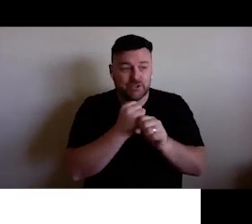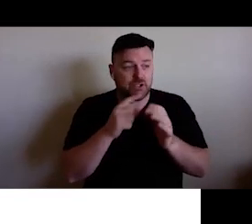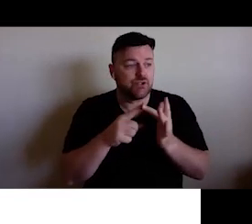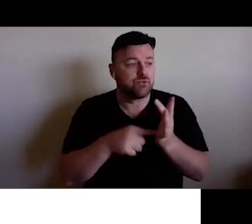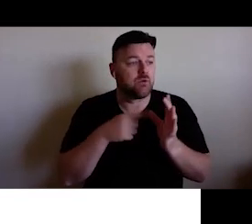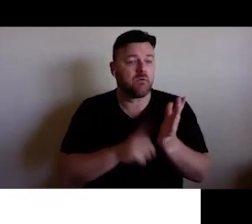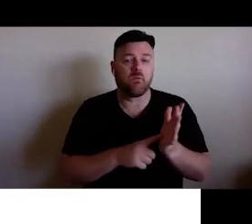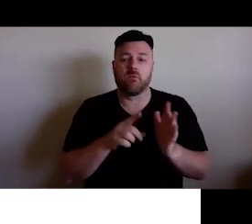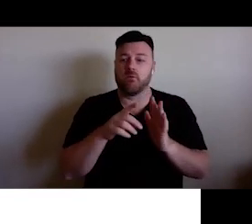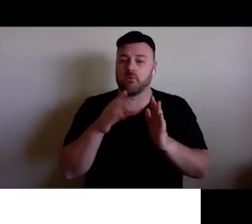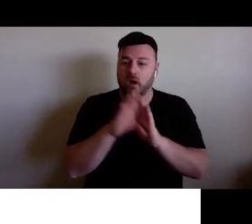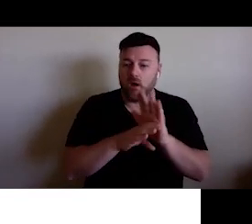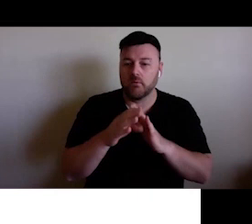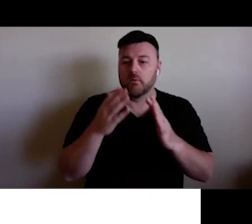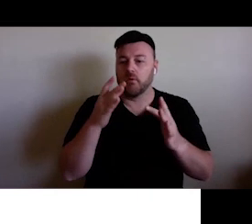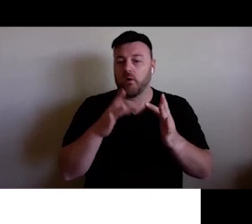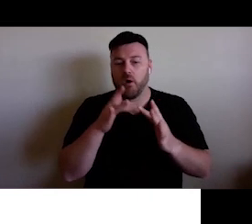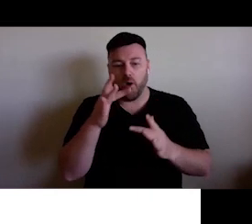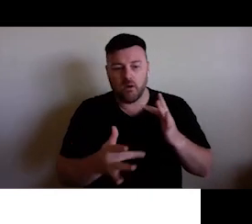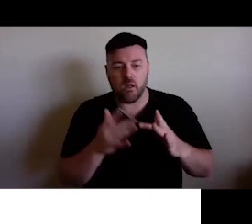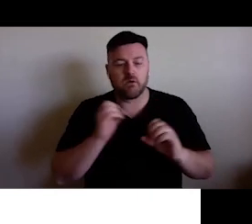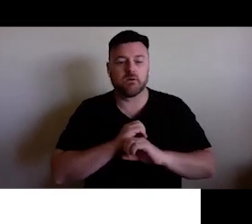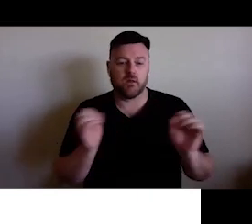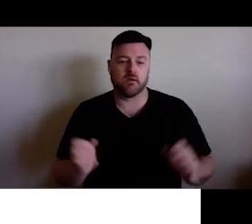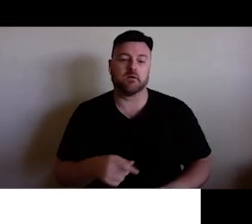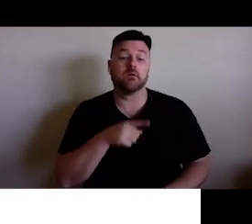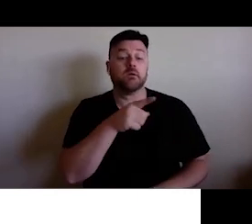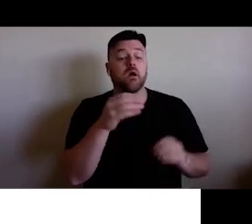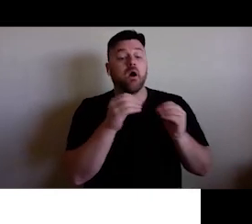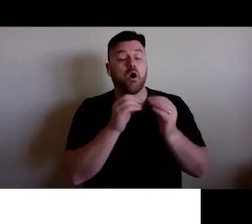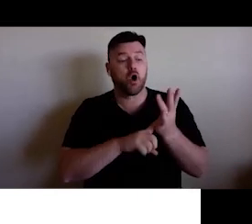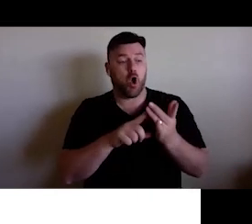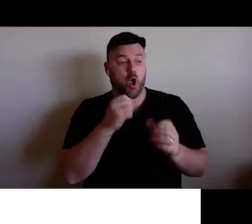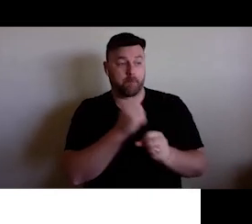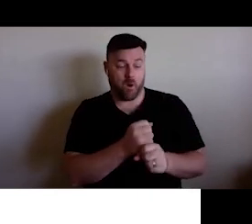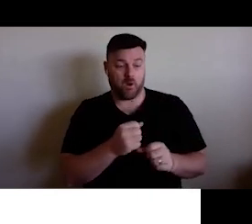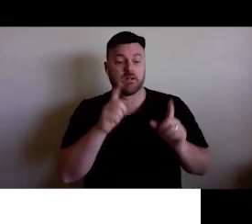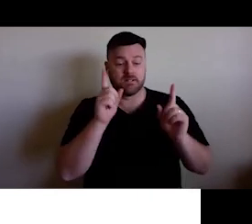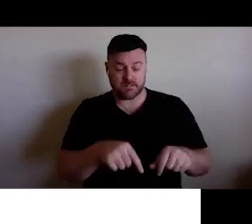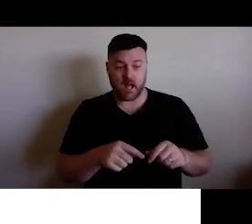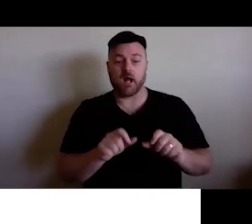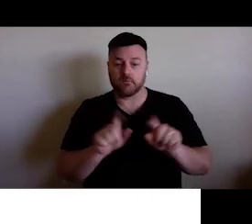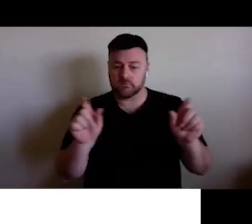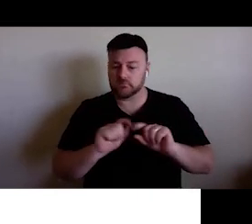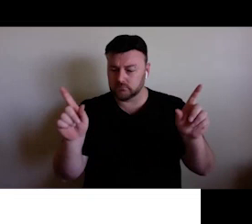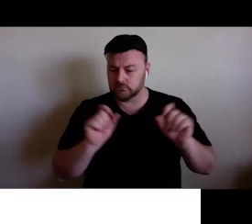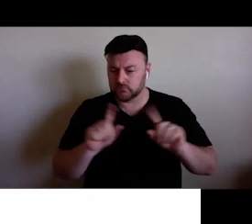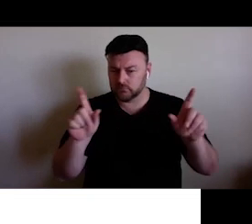period of time - had 24 million viewers. It was extraordinary. And because what she did was very visual and she was sharing her patterns,